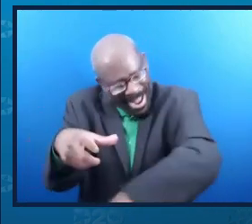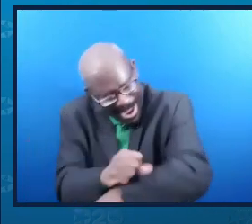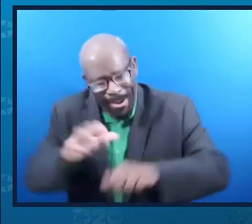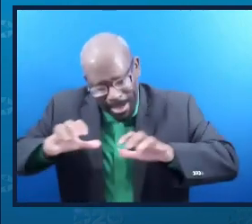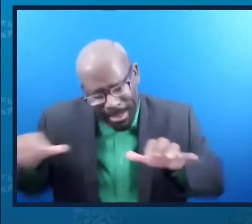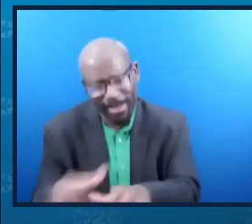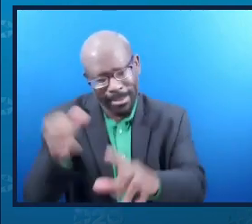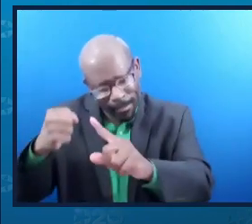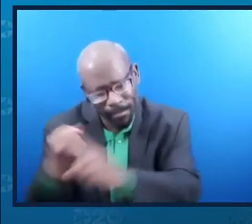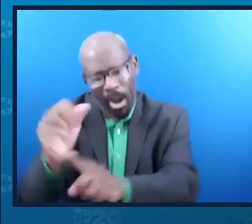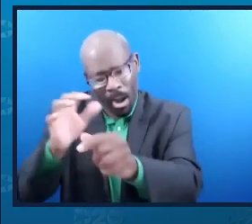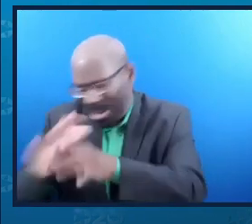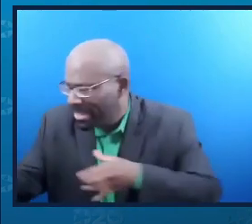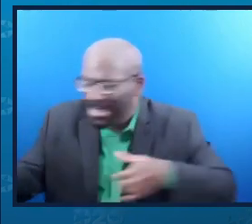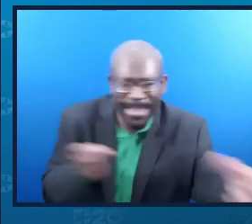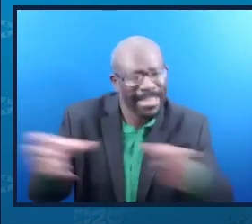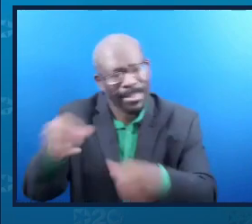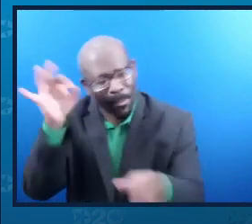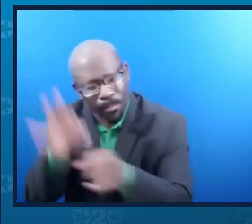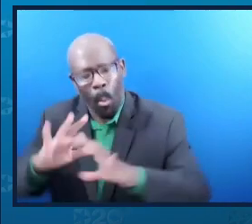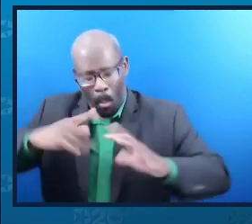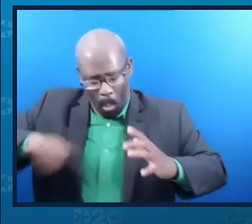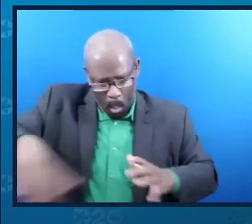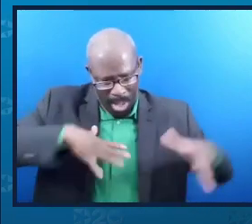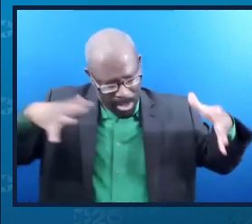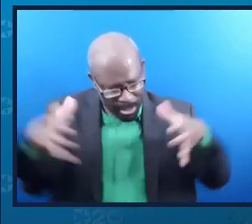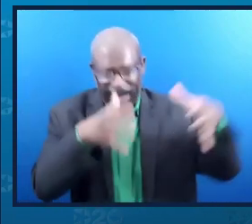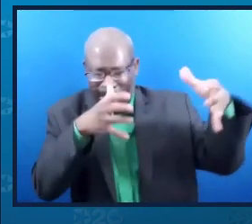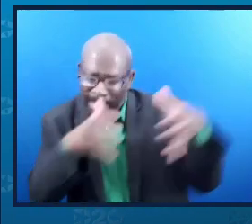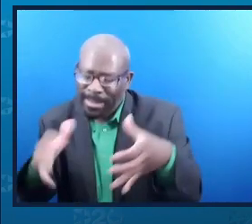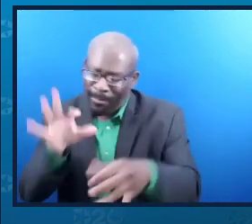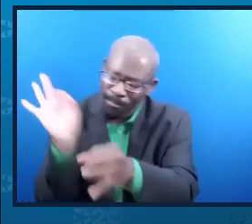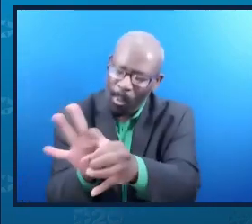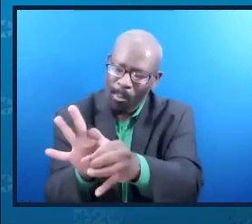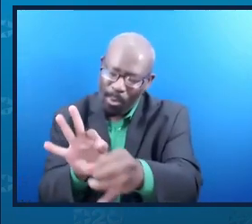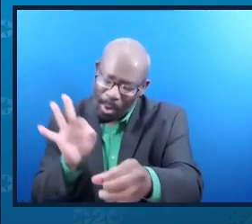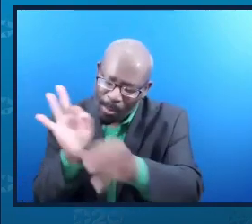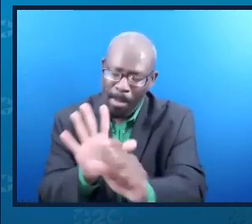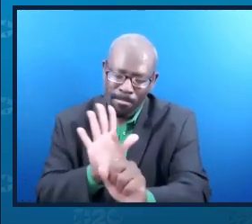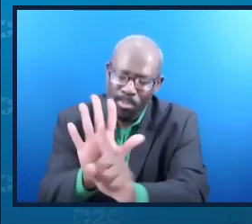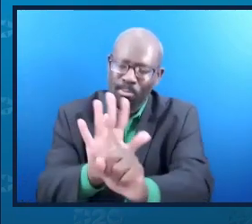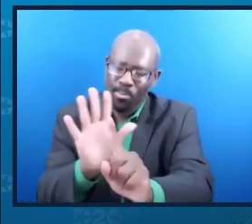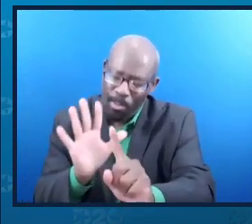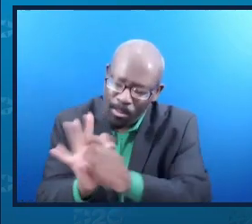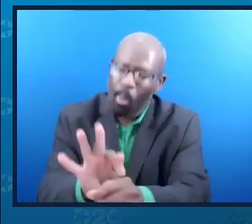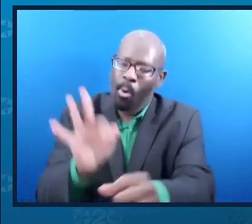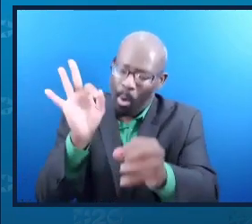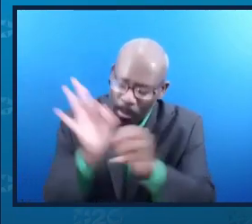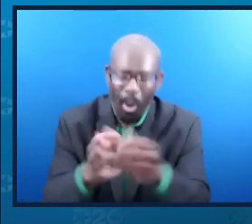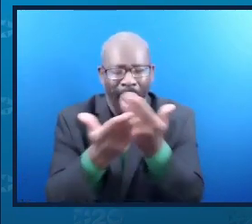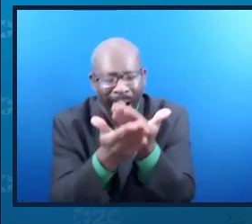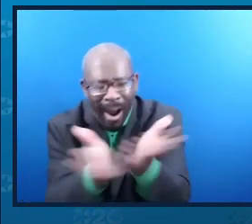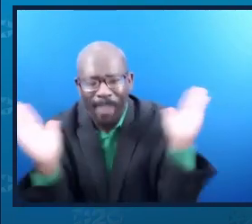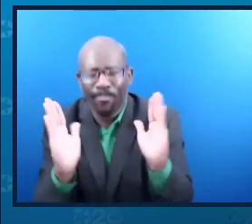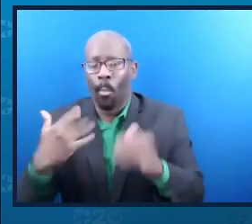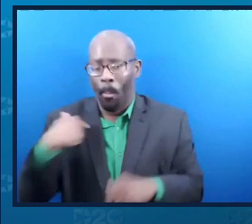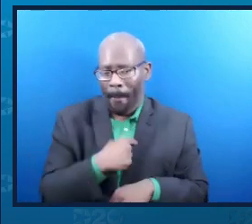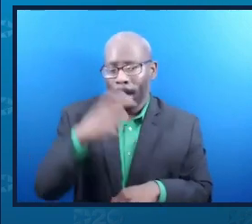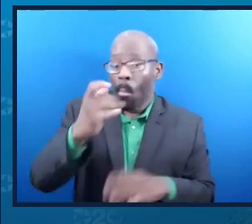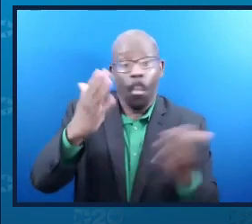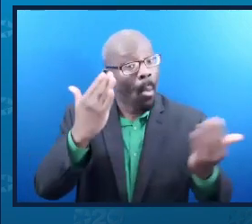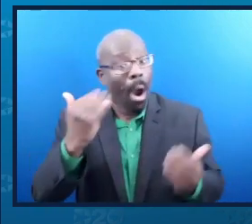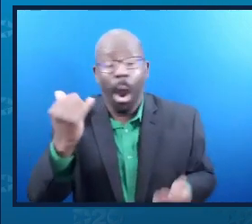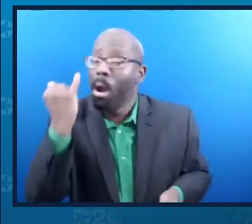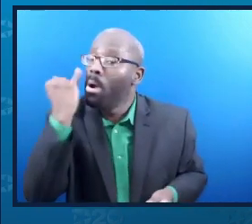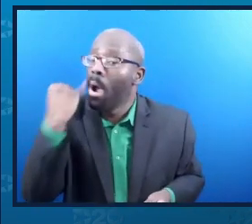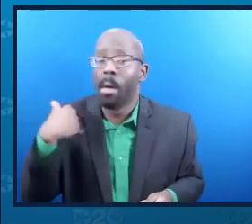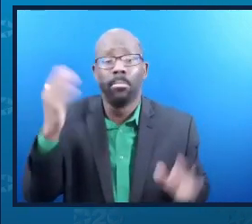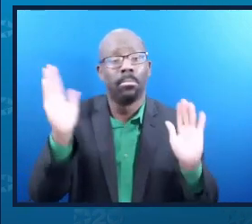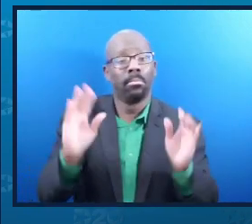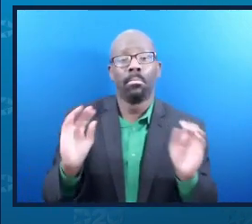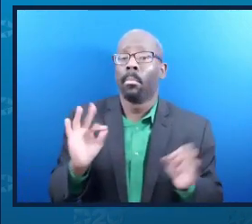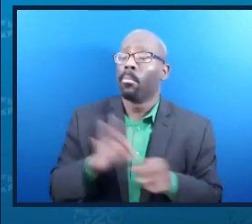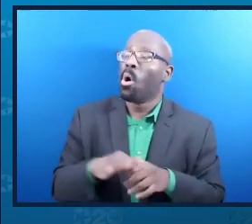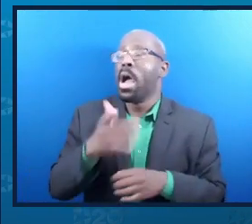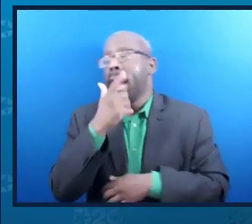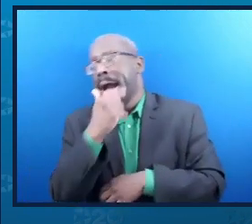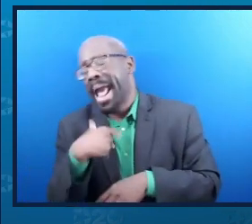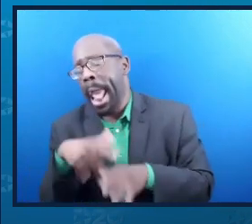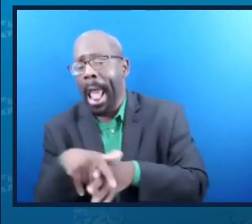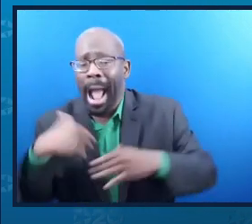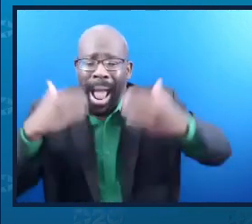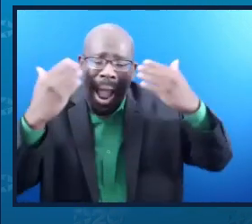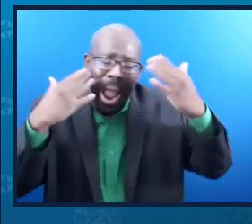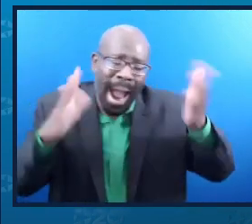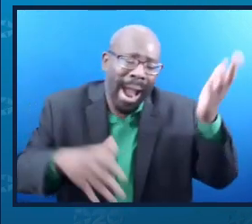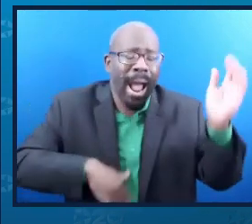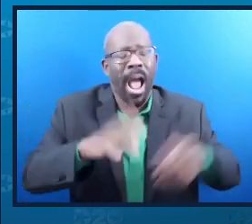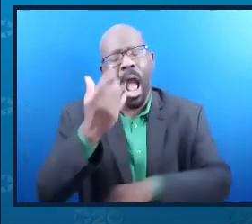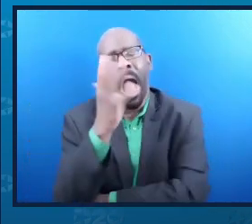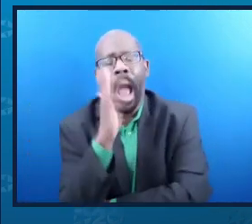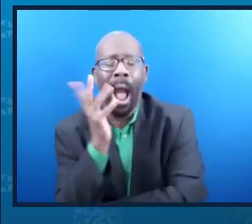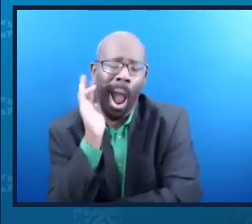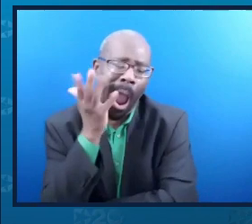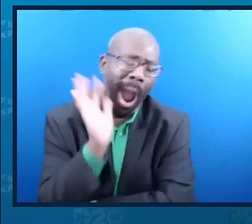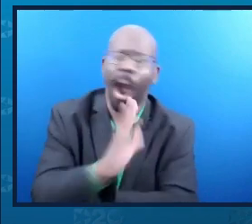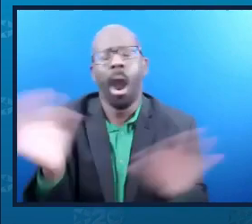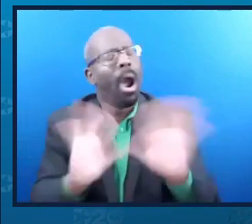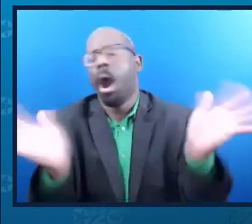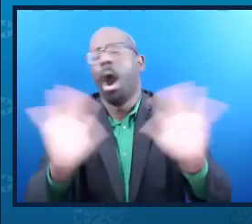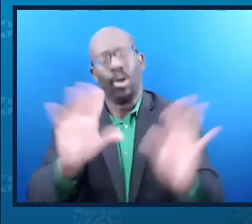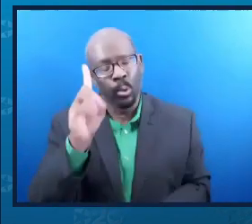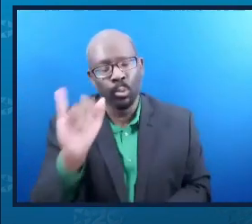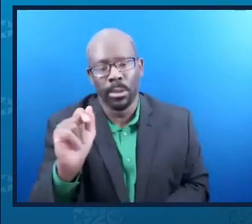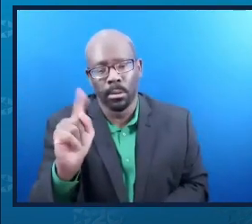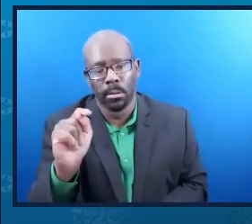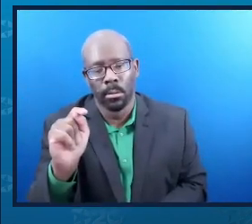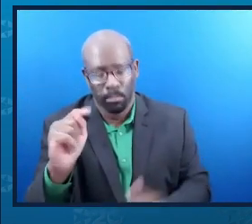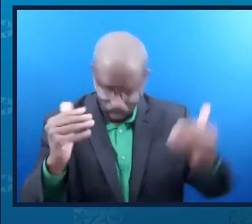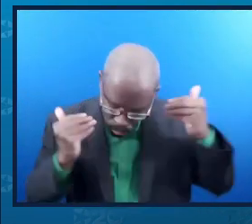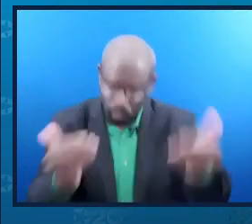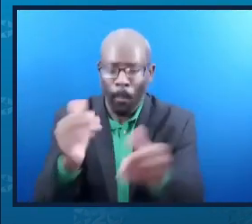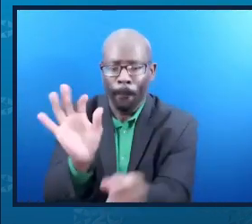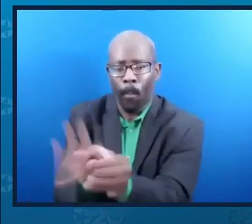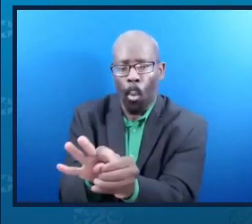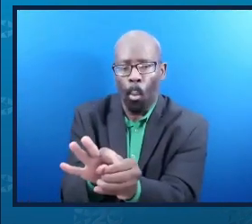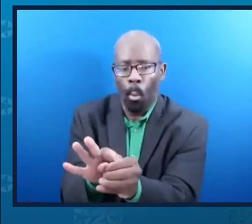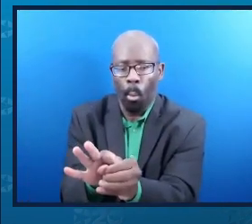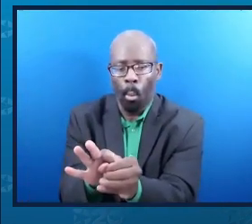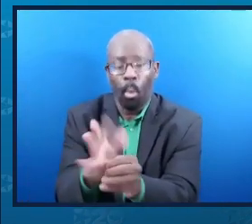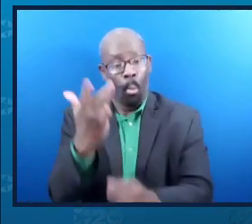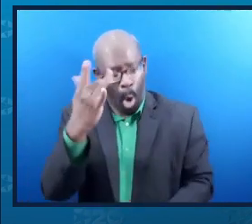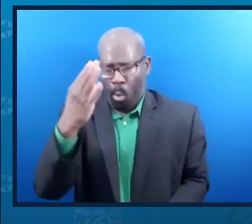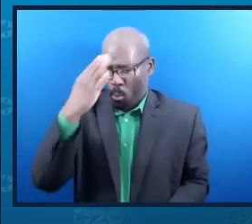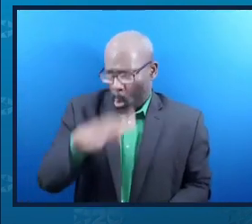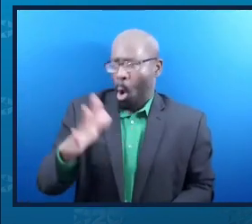KAMALA, AND CANDIDATES UP AND